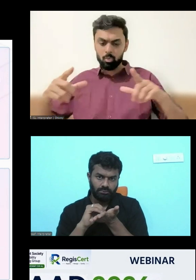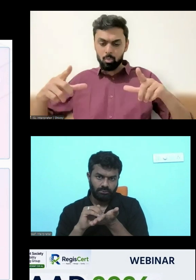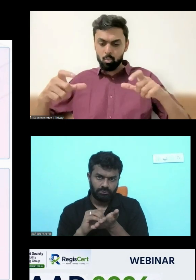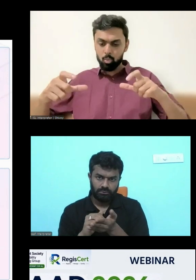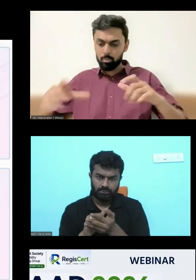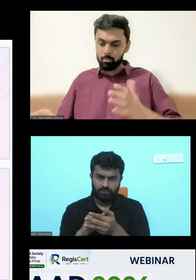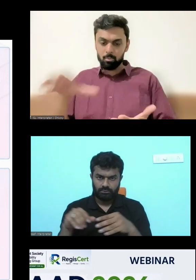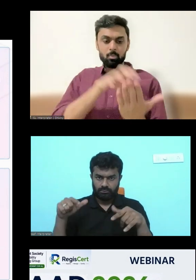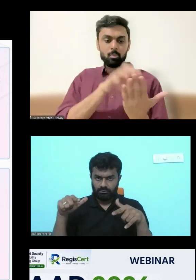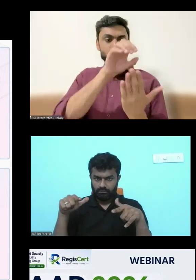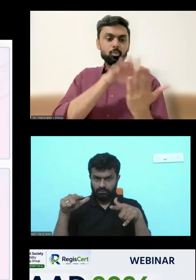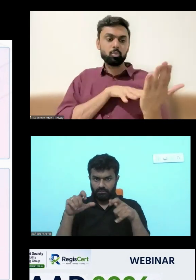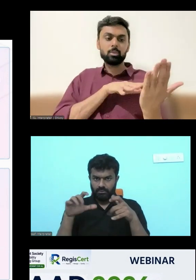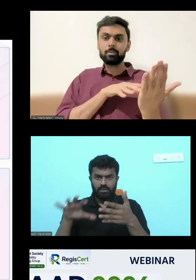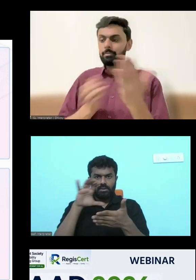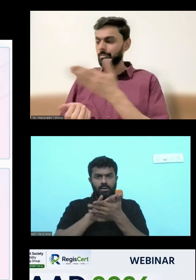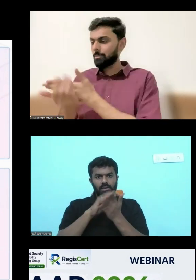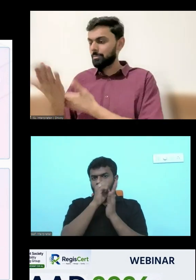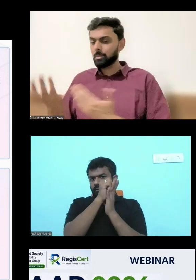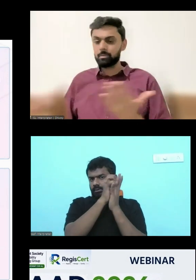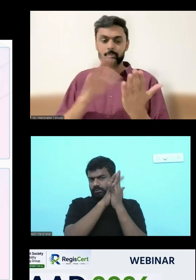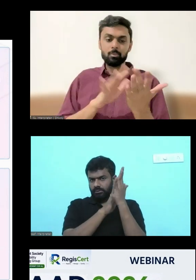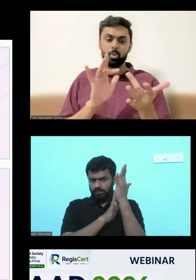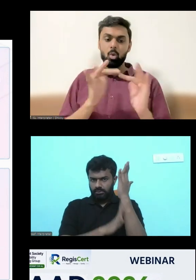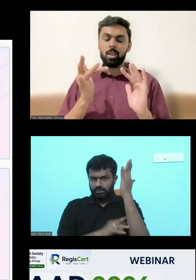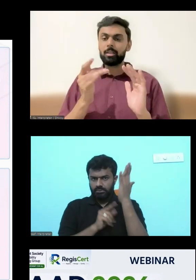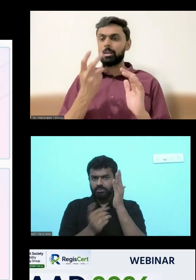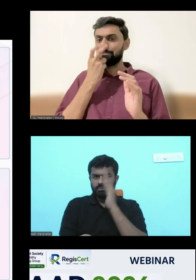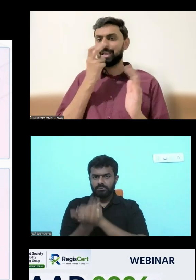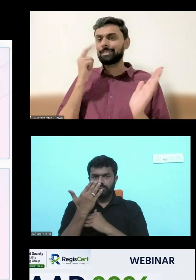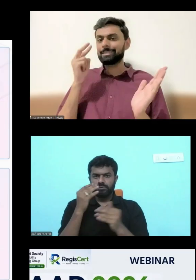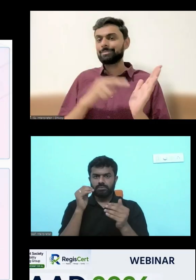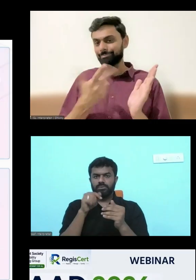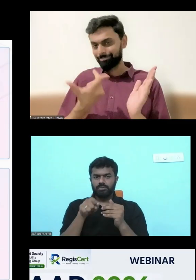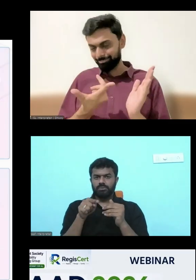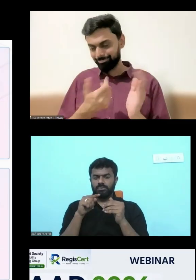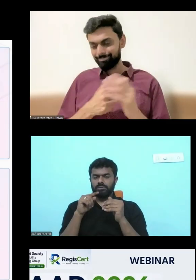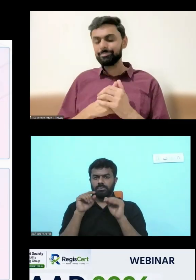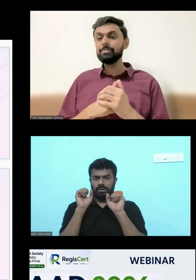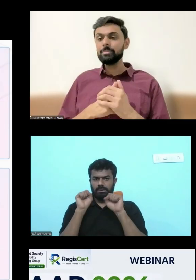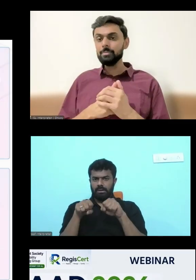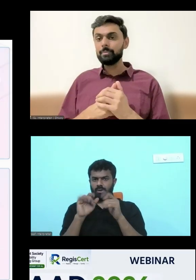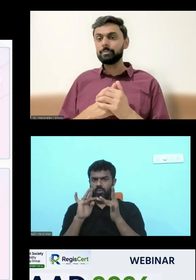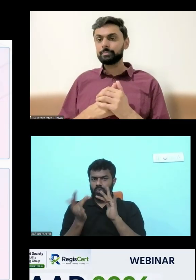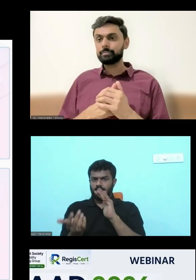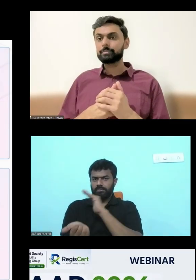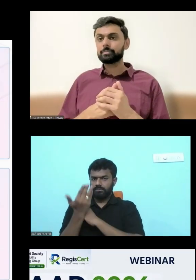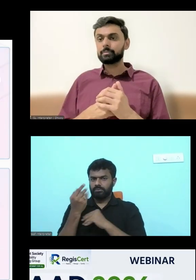to convert printed text to editable digital formats in R. That is read and write.